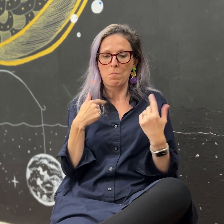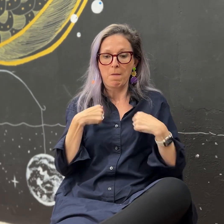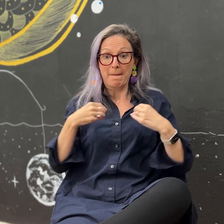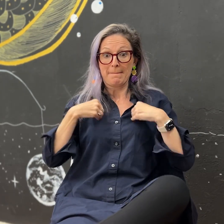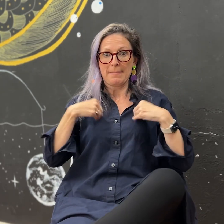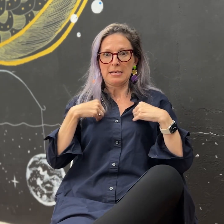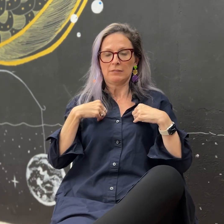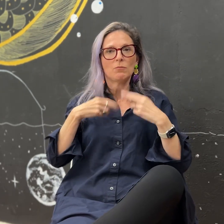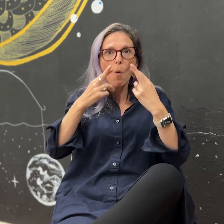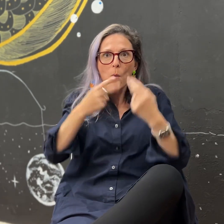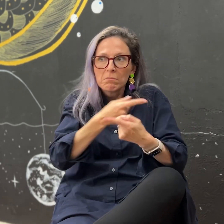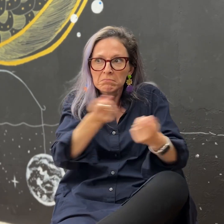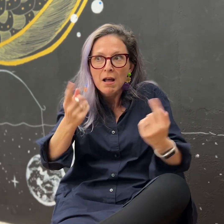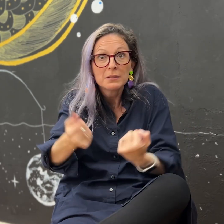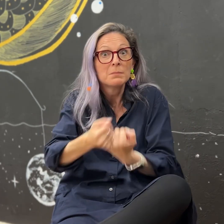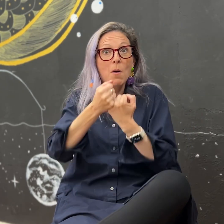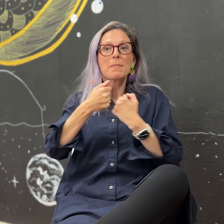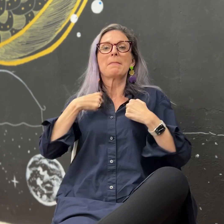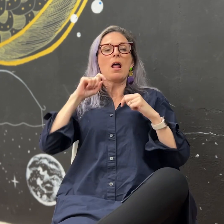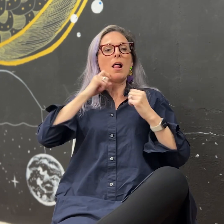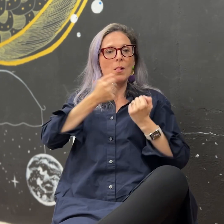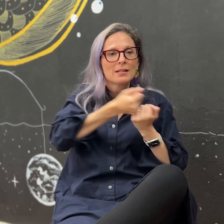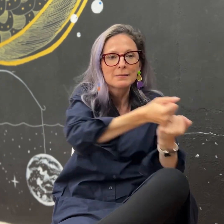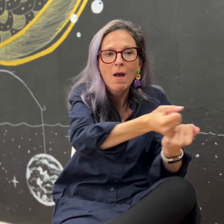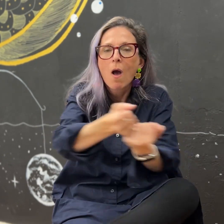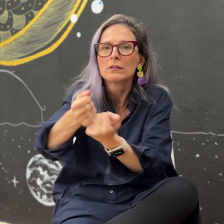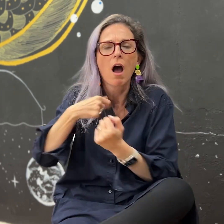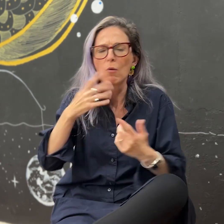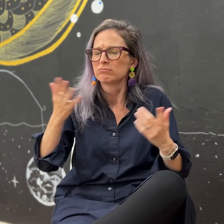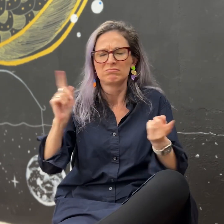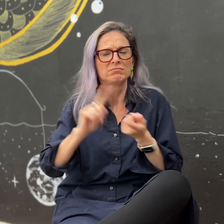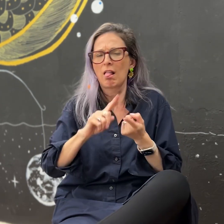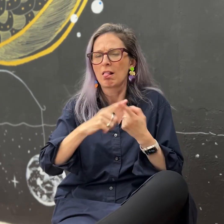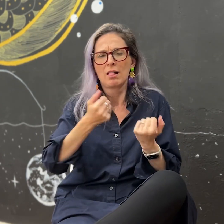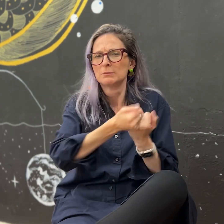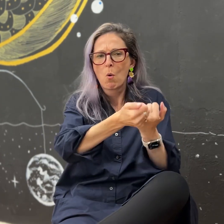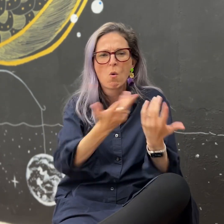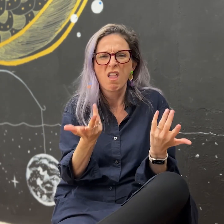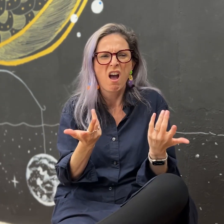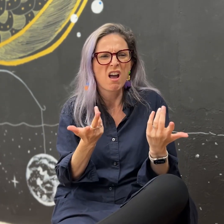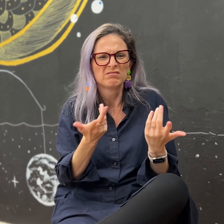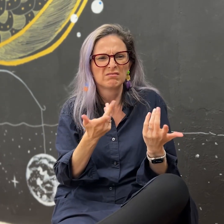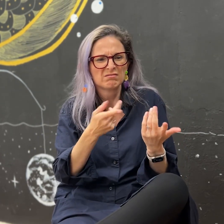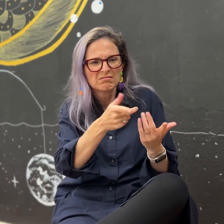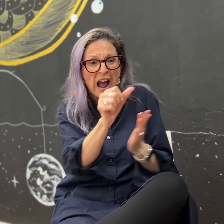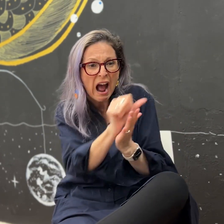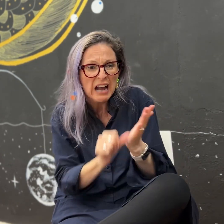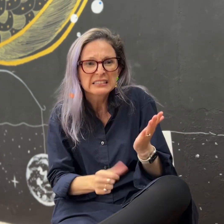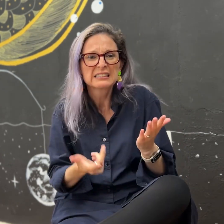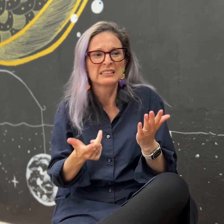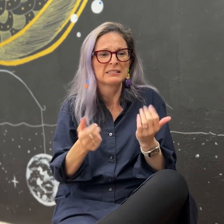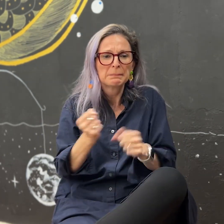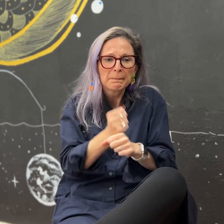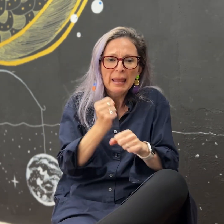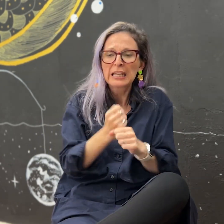As for my business, I hope you’ll support me, and I’ll continue to support you. Whether you’re an artist, or a jewellery maker,